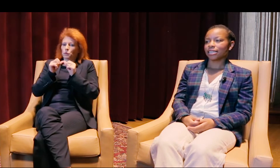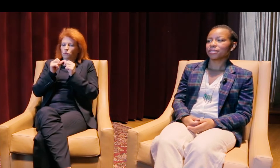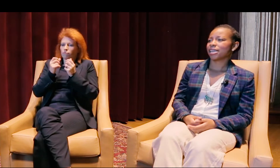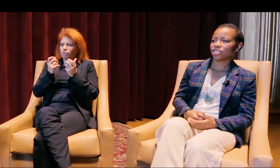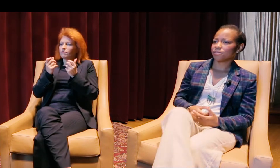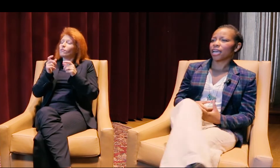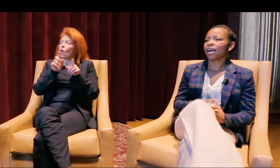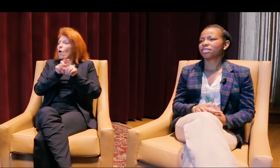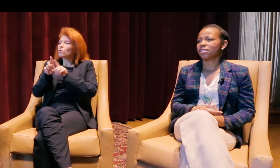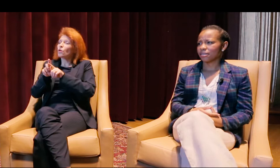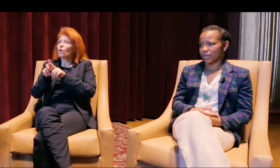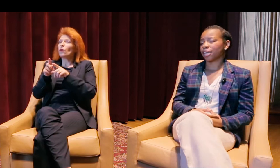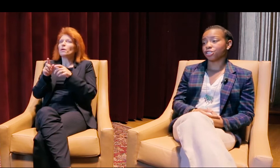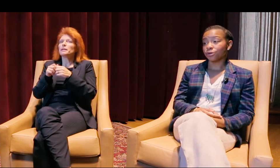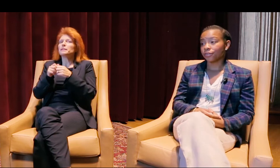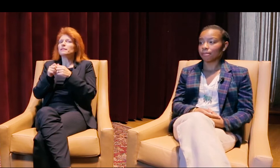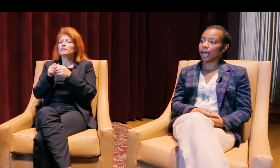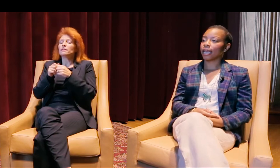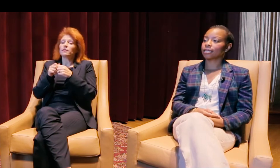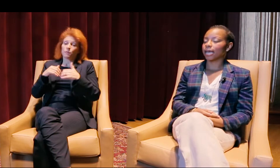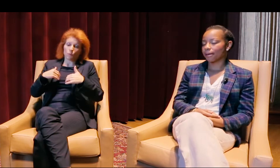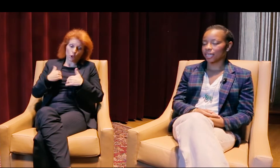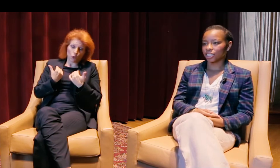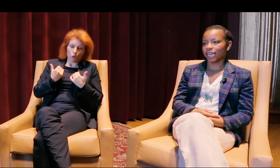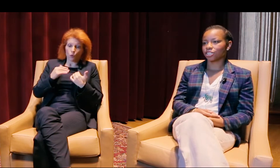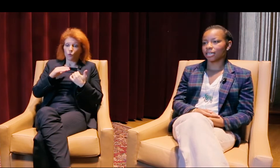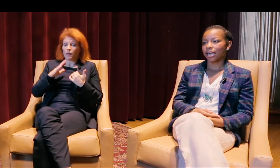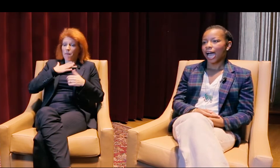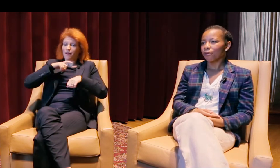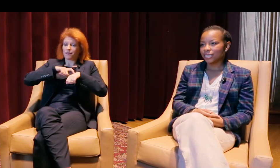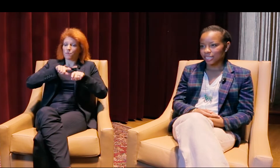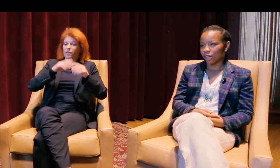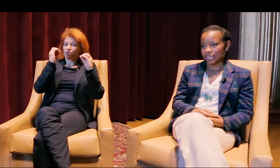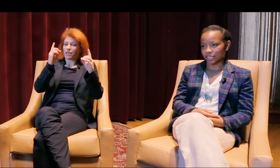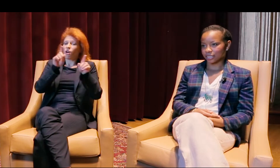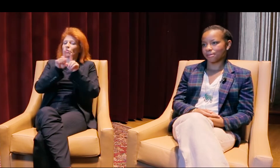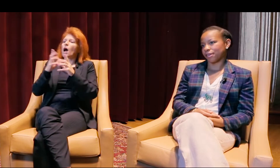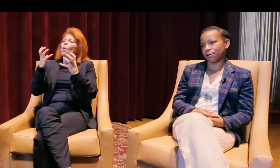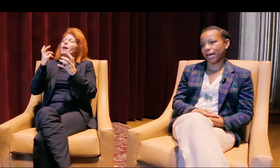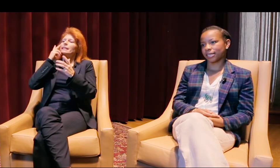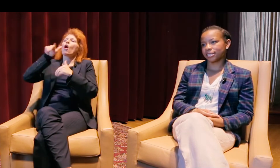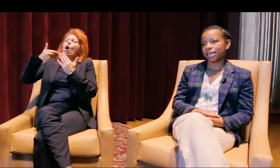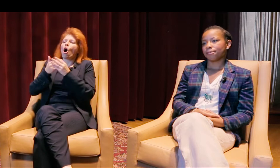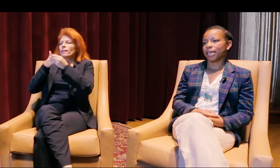and I would say just beyond youth in my time and education, I want to see all leaders be their best.